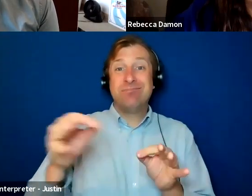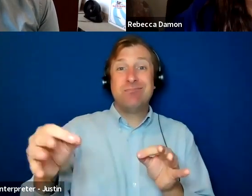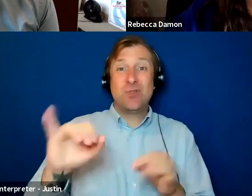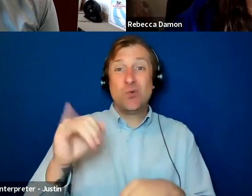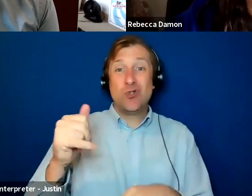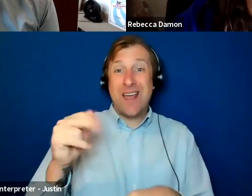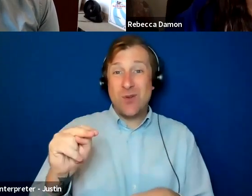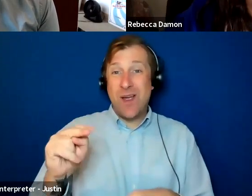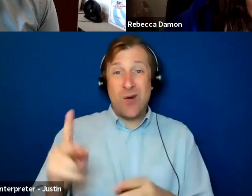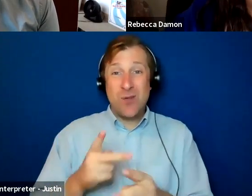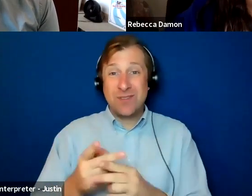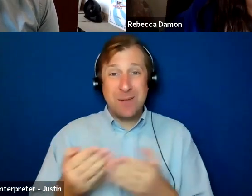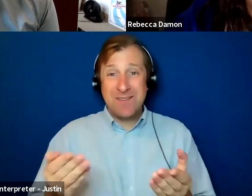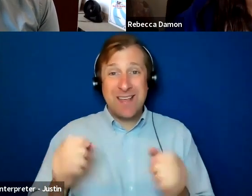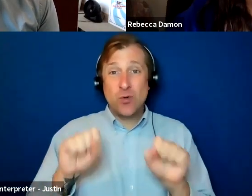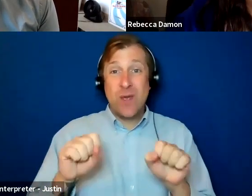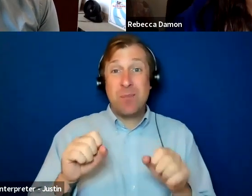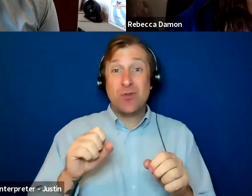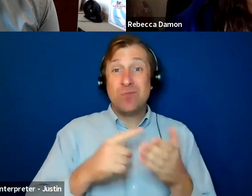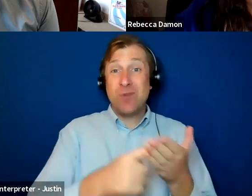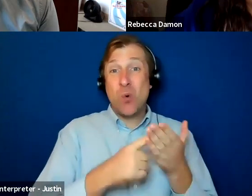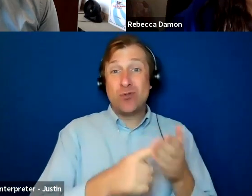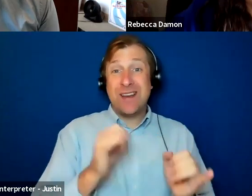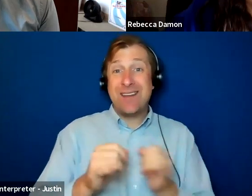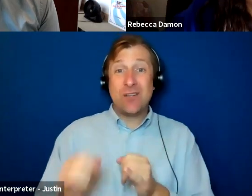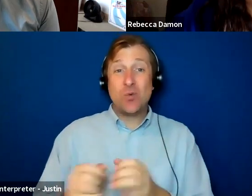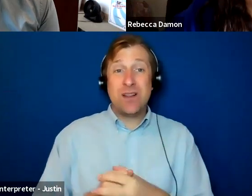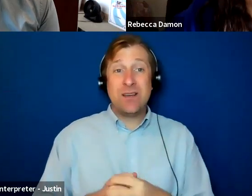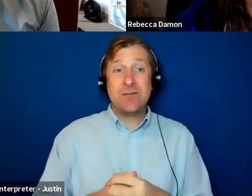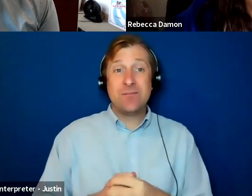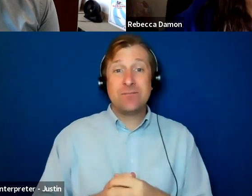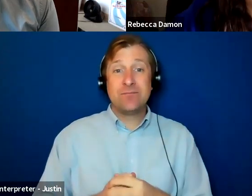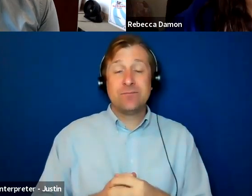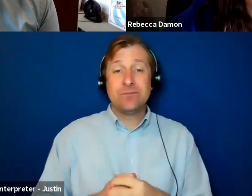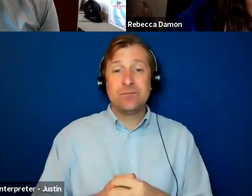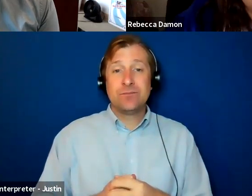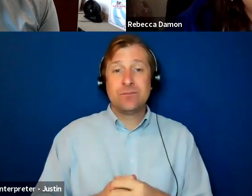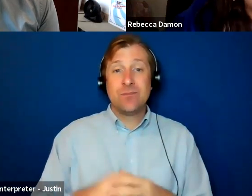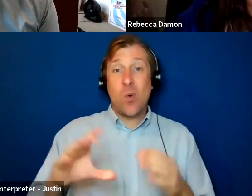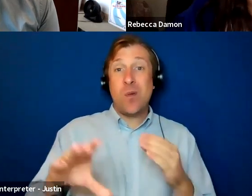Is that something that you could negotiate individually, maybe additional seats purchased or otherwise?